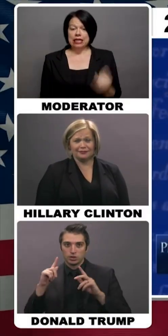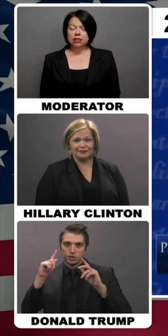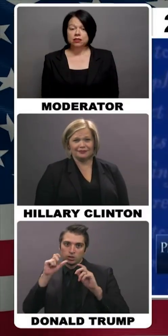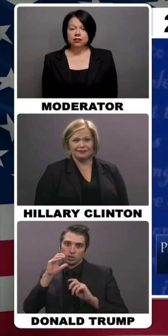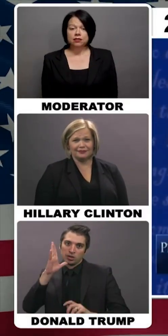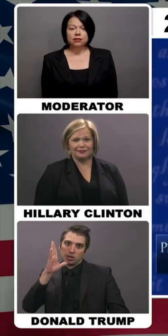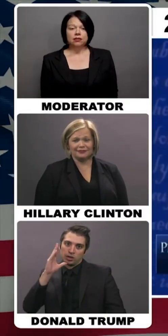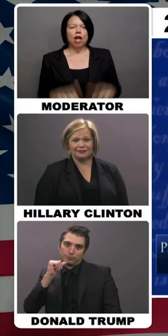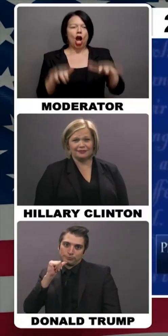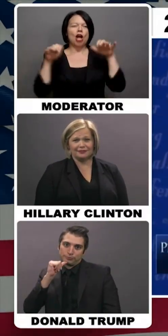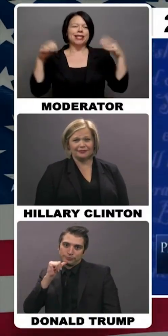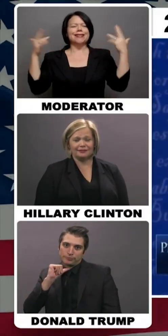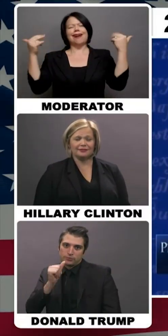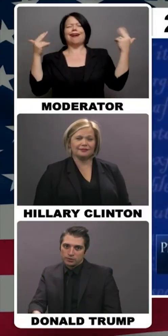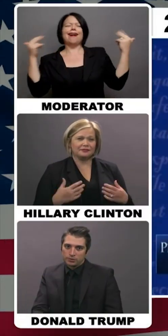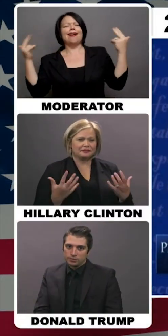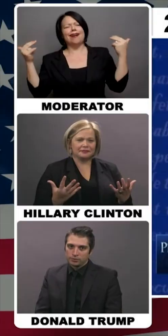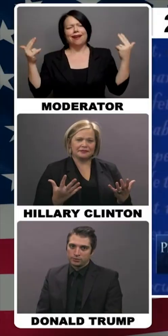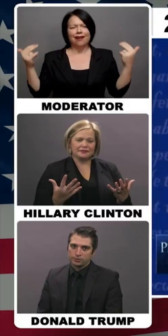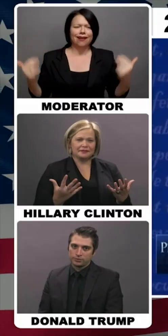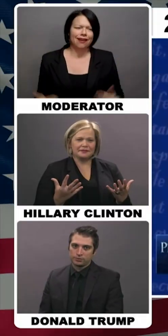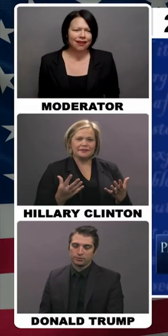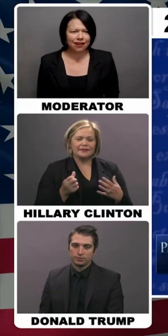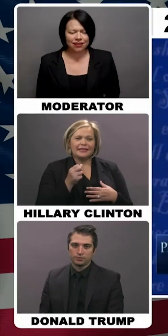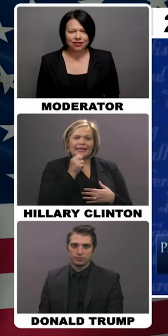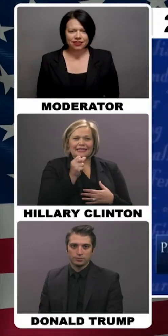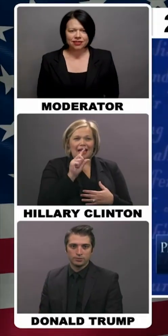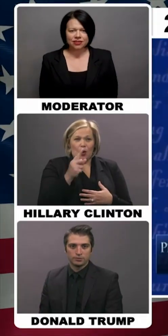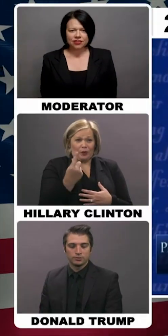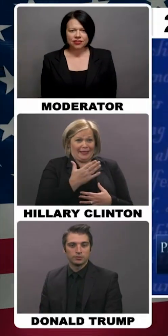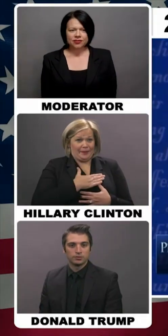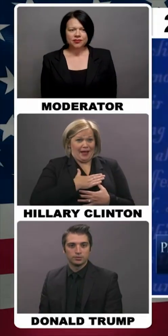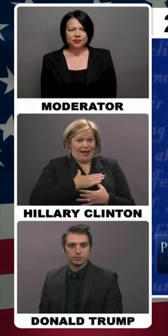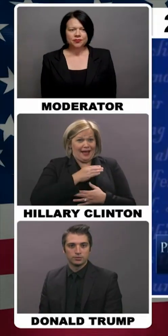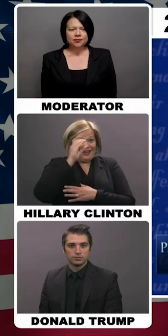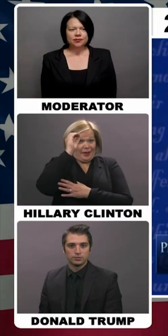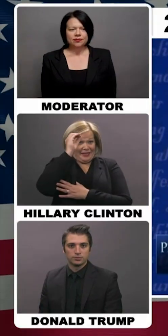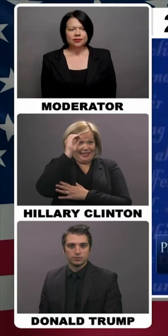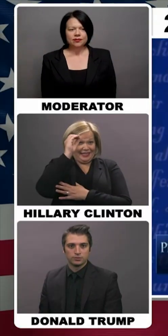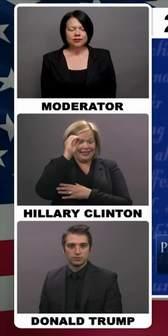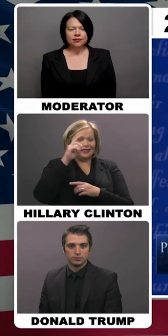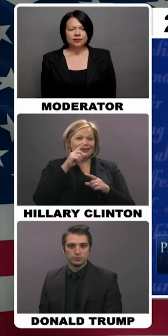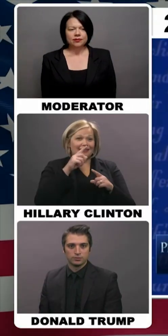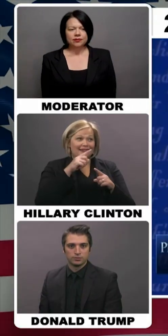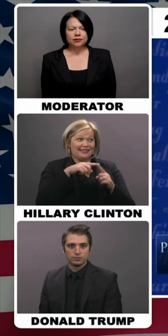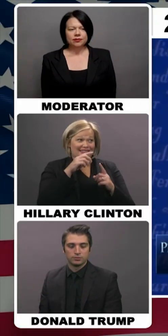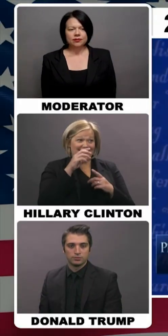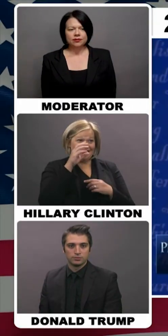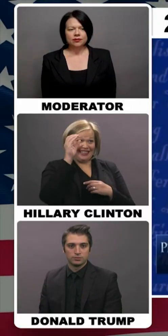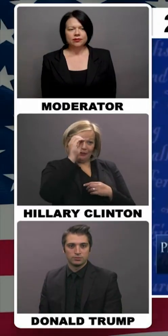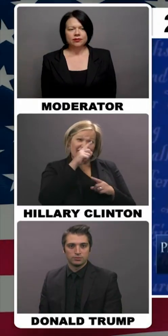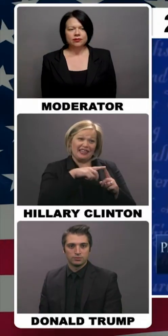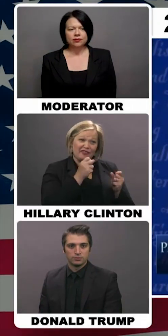Well, it's, it's, it's not only my opinion, it's the opinion of many others, uh,